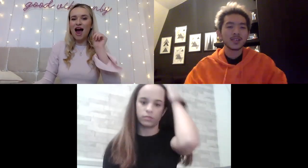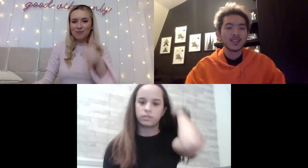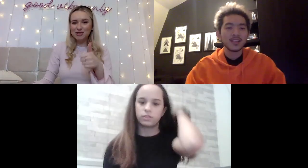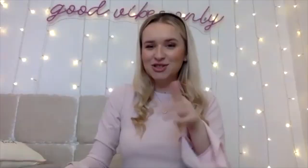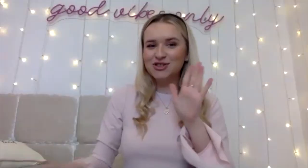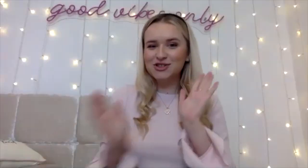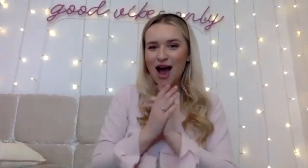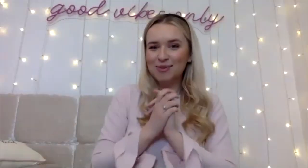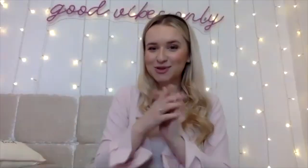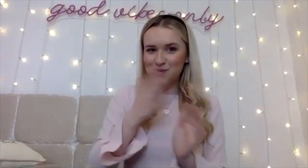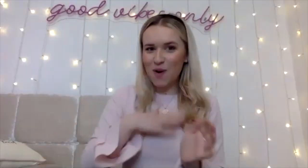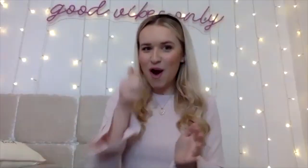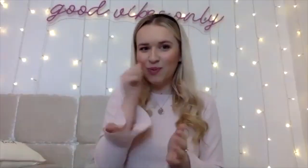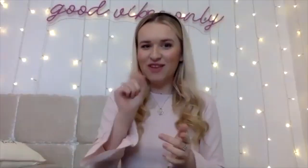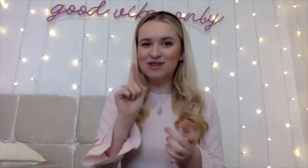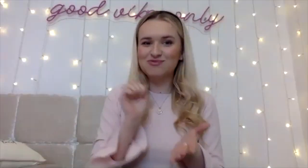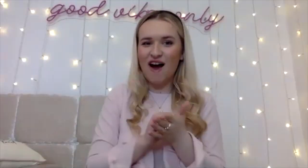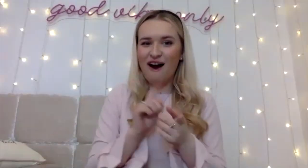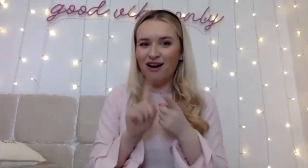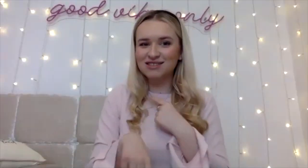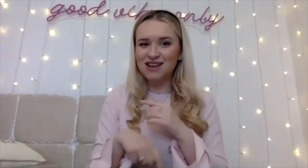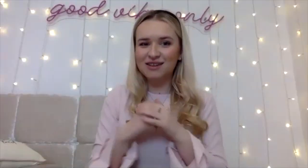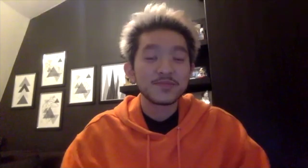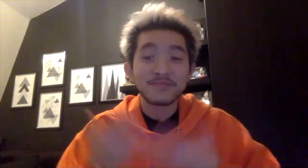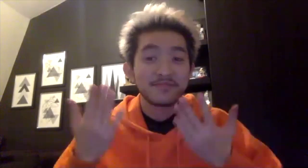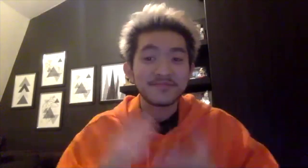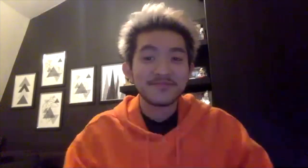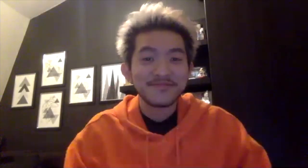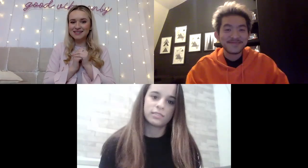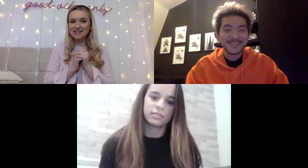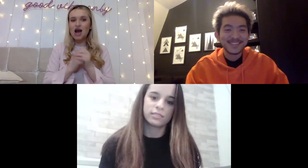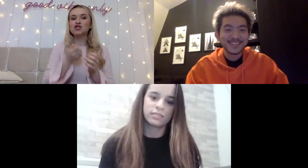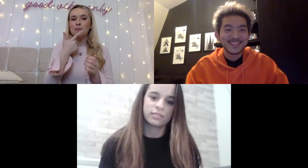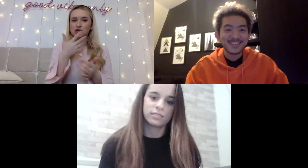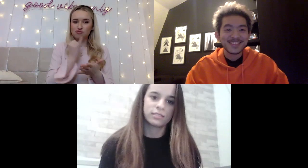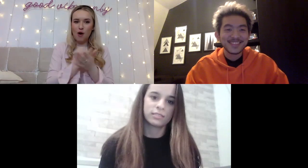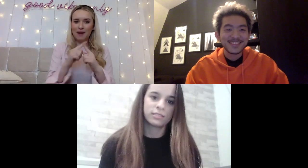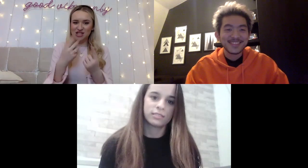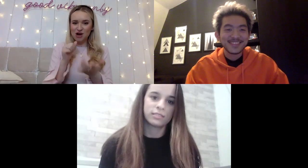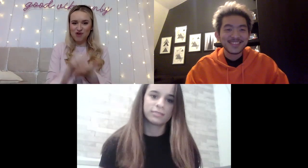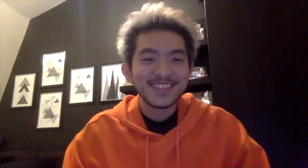Jas: Okay so... Do you know what's the answer? Jas: Jemma got the wrong answer and Benny is right